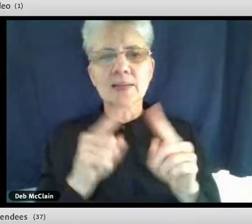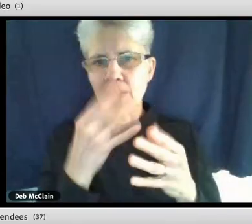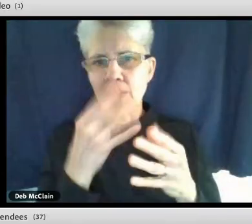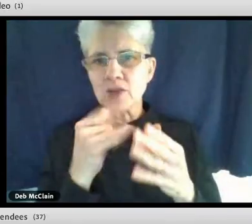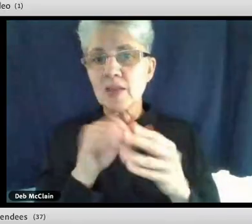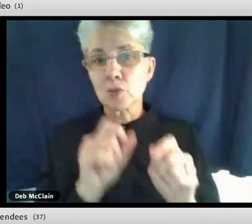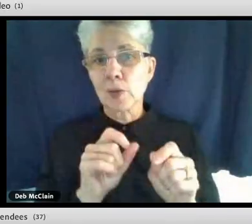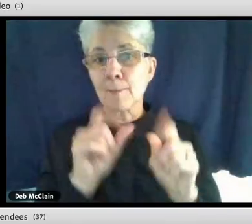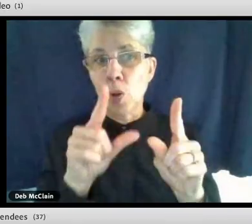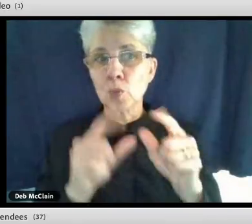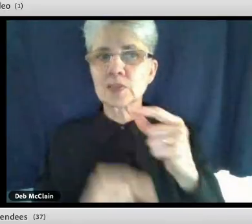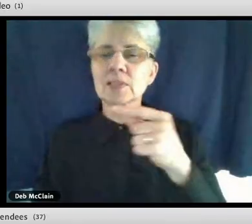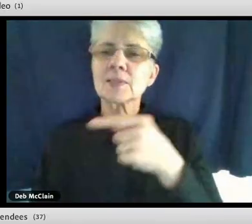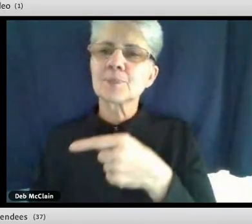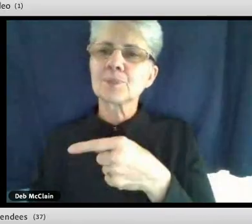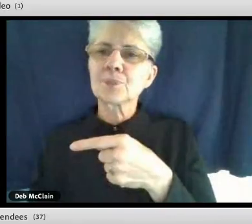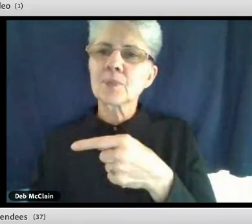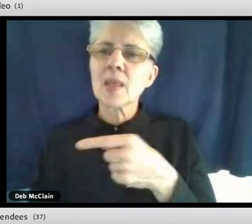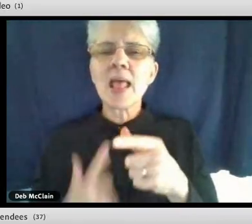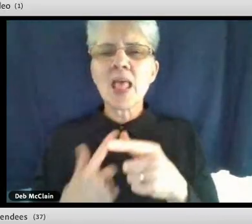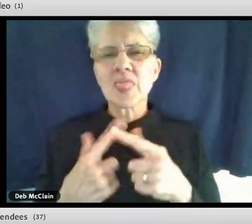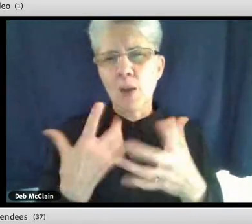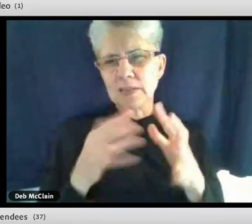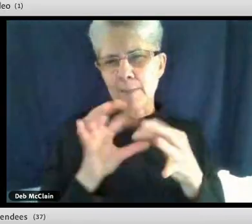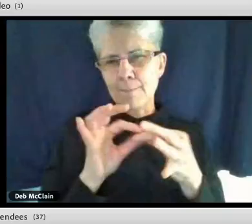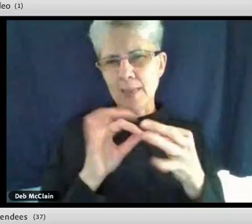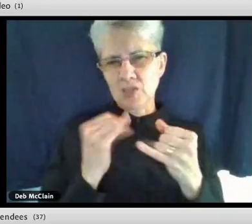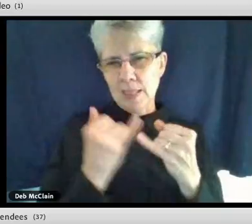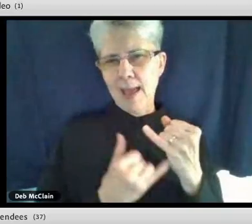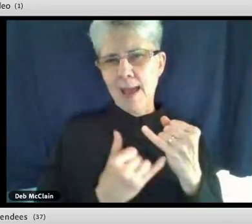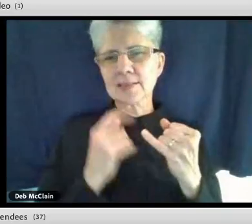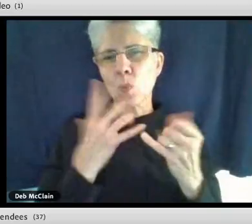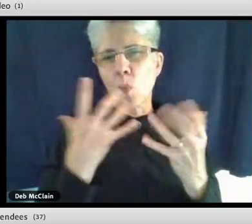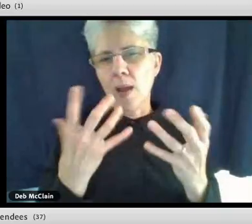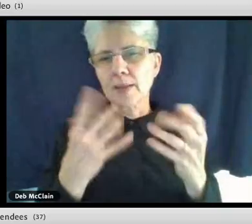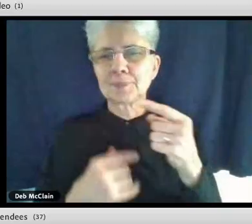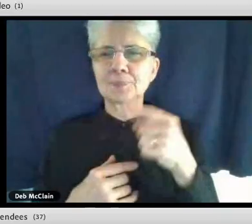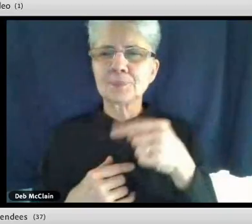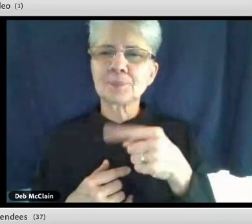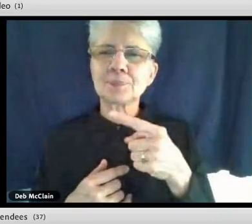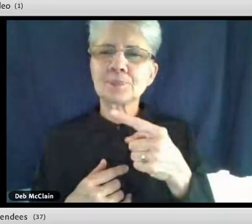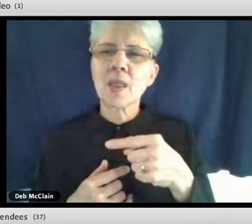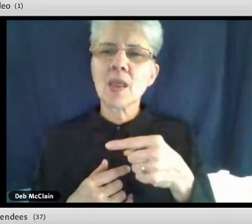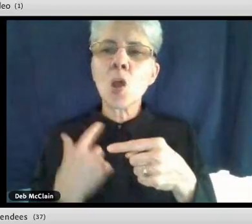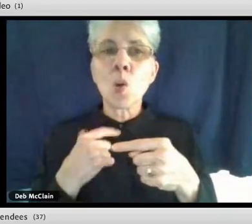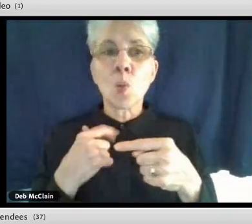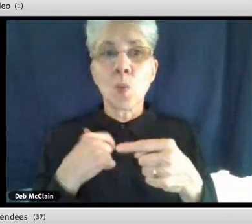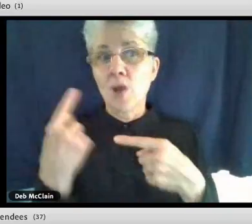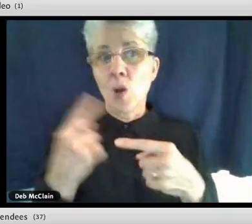There's also just an article on misinformation that you could post, and then what I wanted to mention last